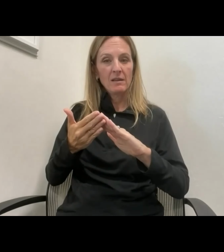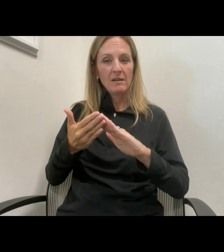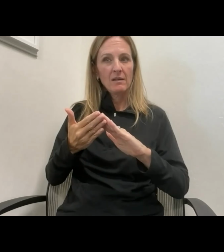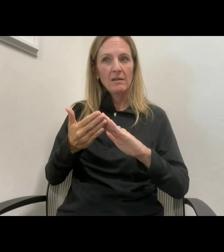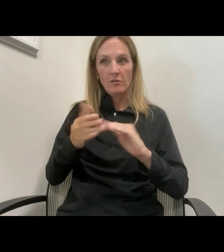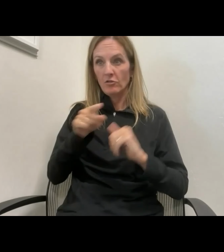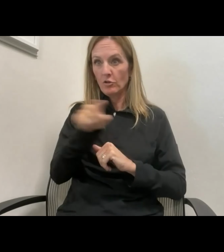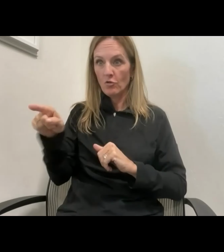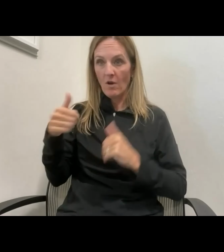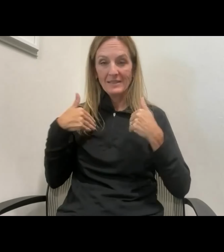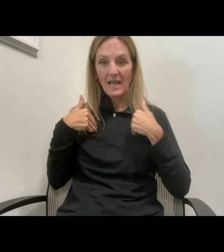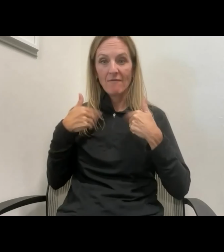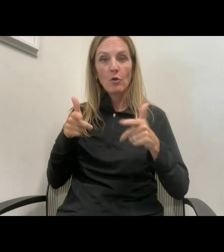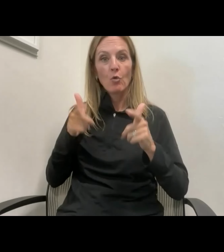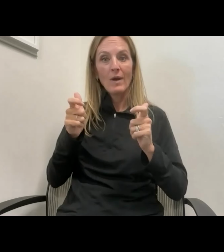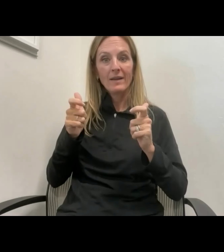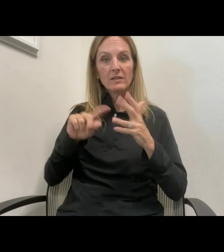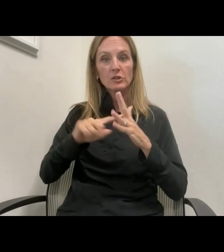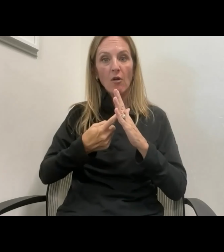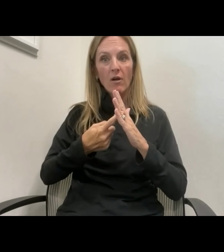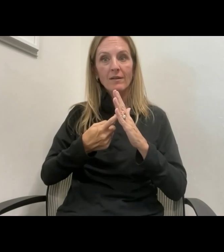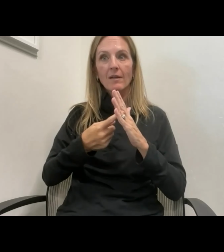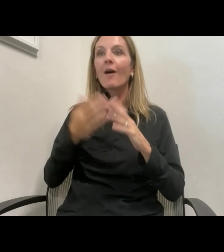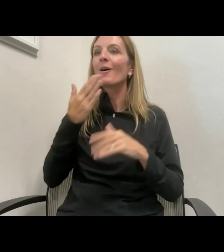you were part of? Yeah you're welcome Joyce. Sandra>>